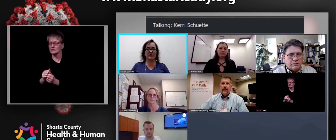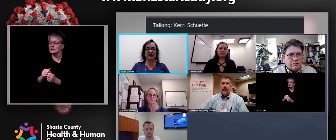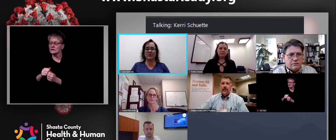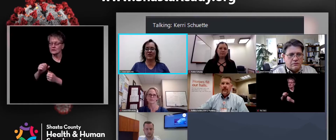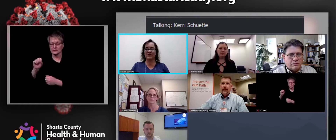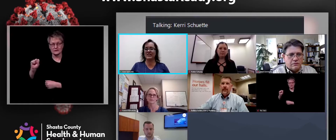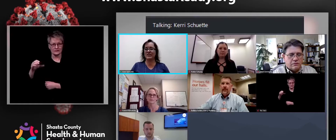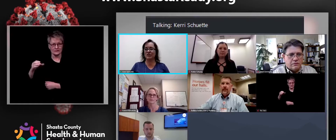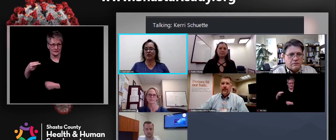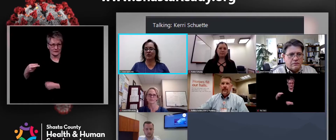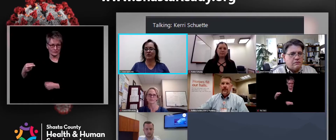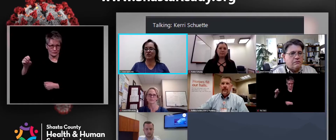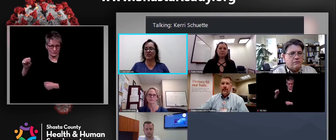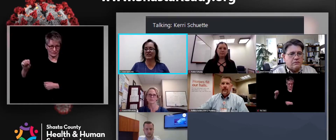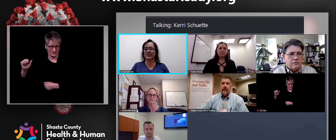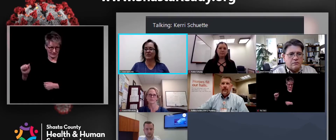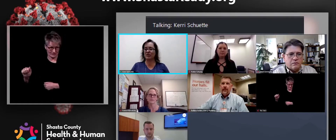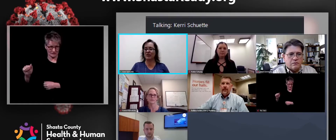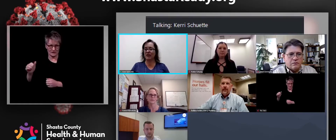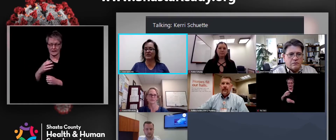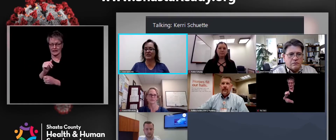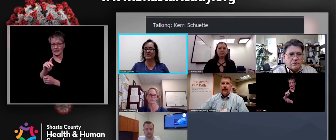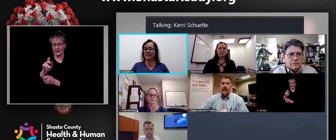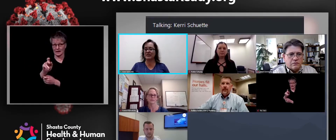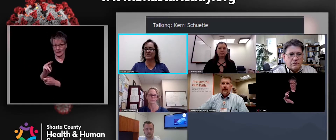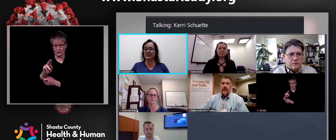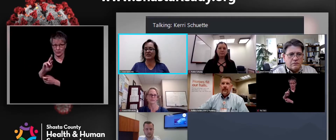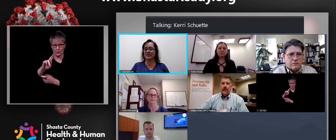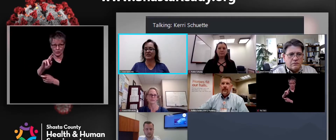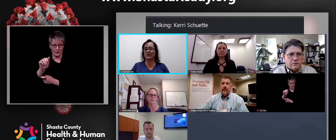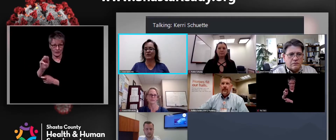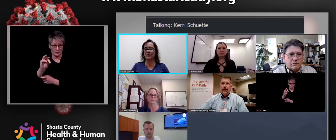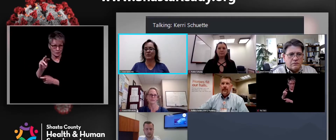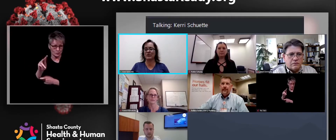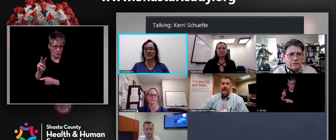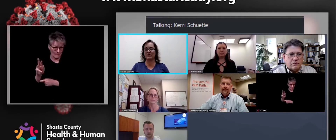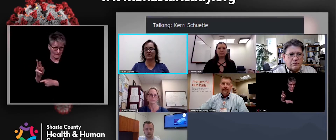Officer. We have Dean Germano from Shasta Community Health Center, Robert Folden from